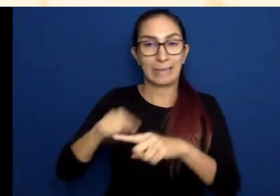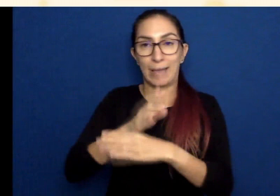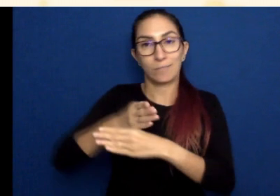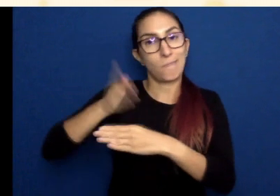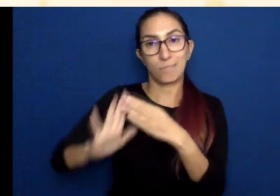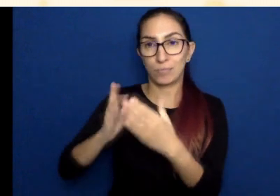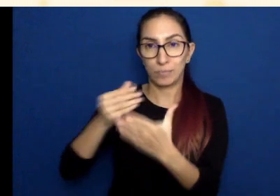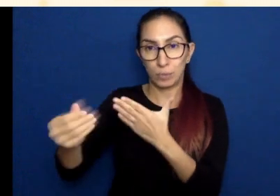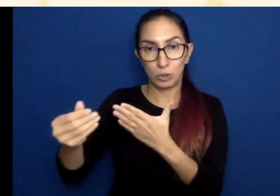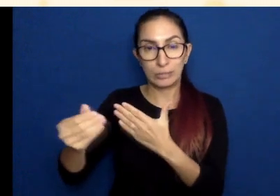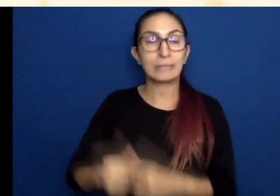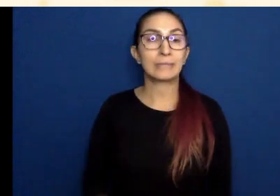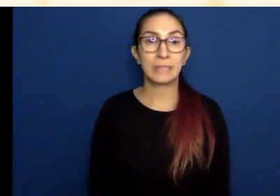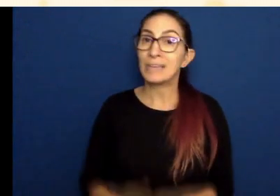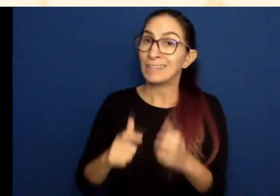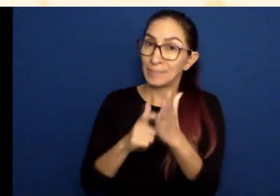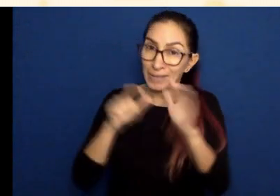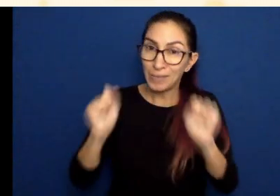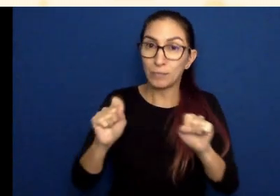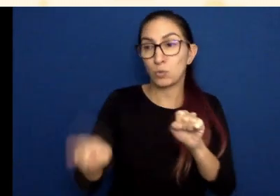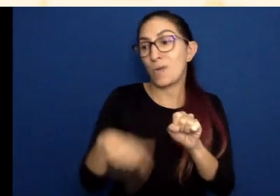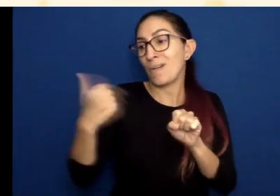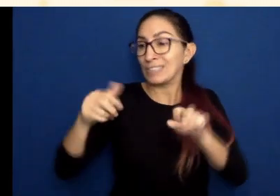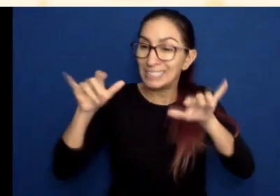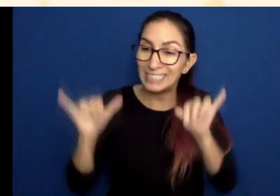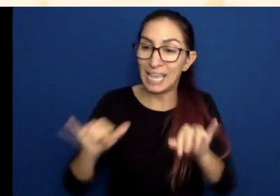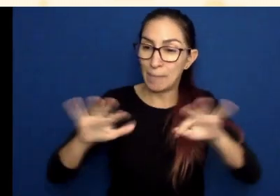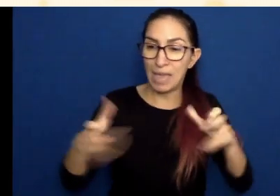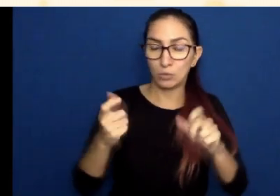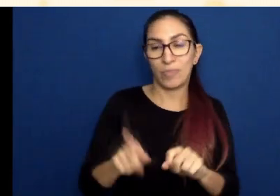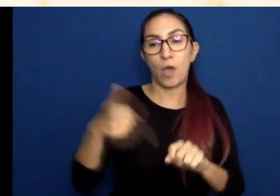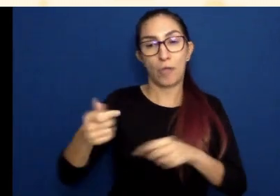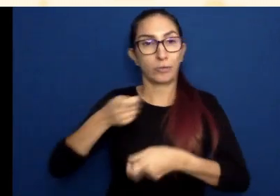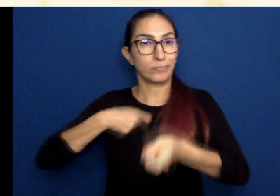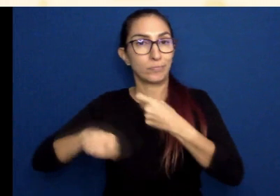You must be able to perform the same action by using a link, an up or down swipe, or some other gesture.